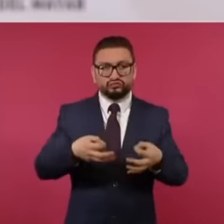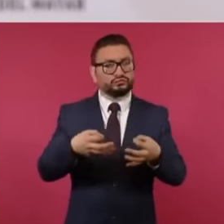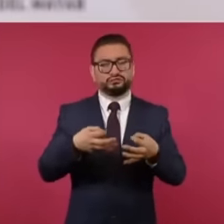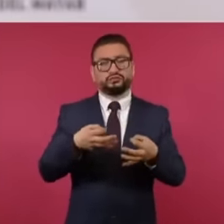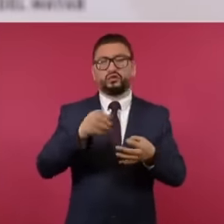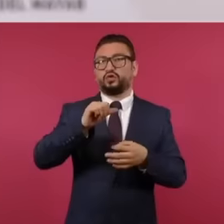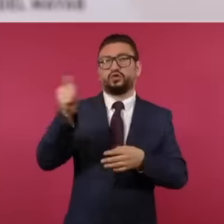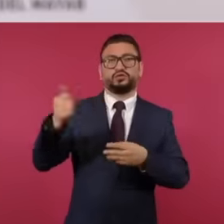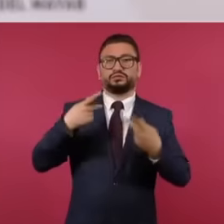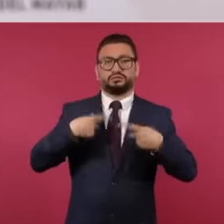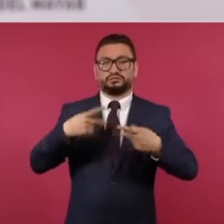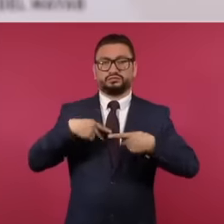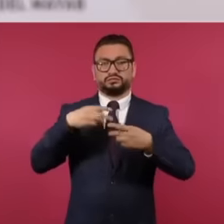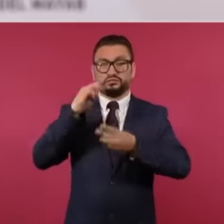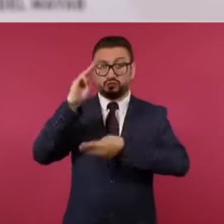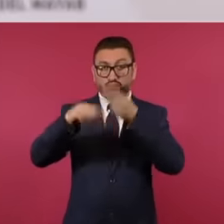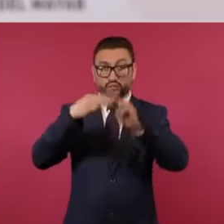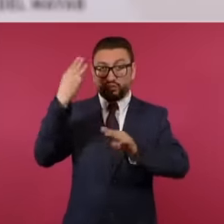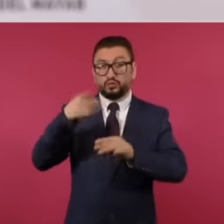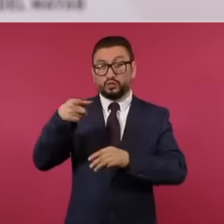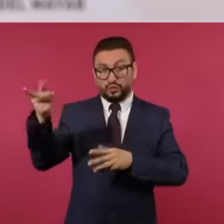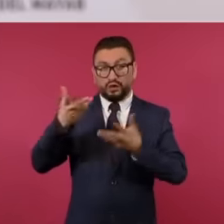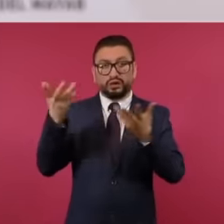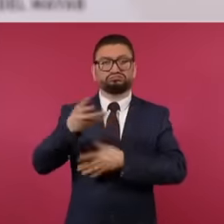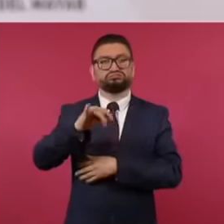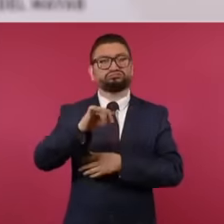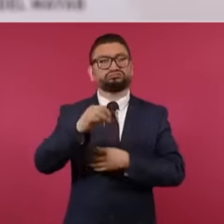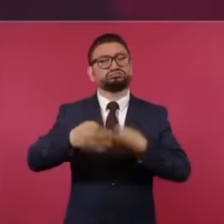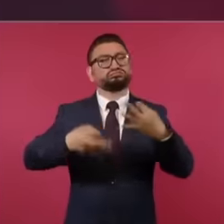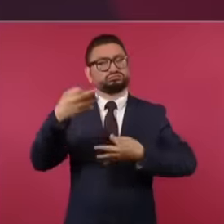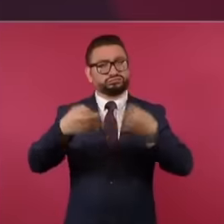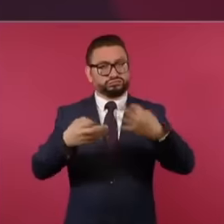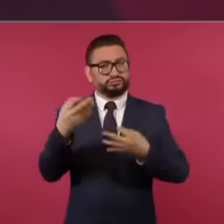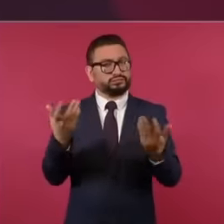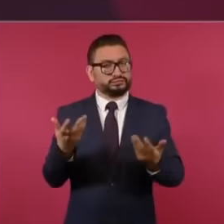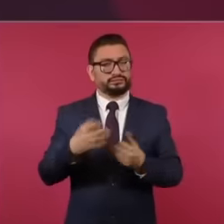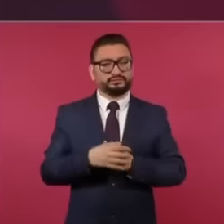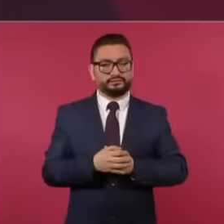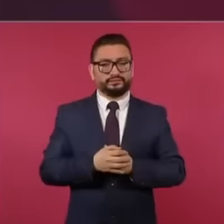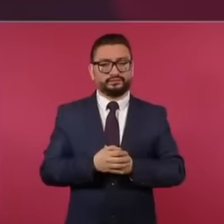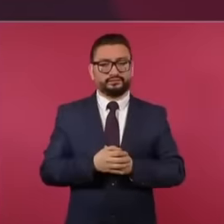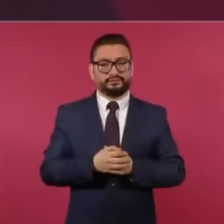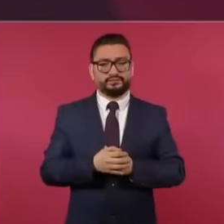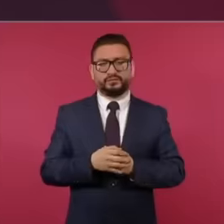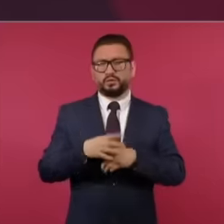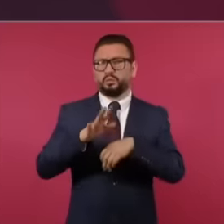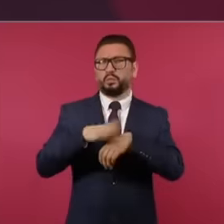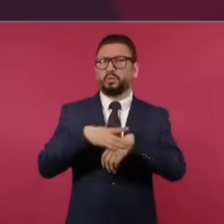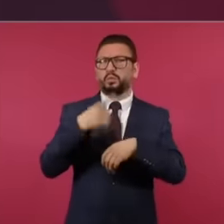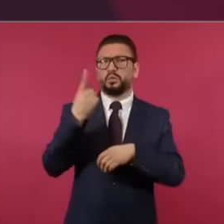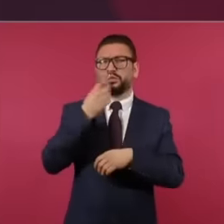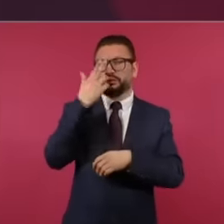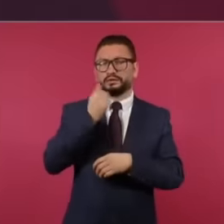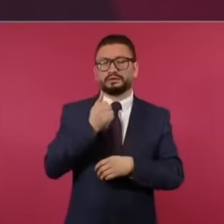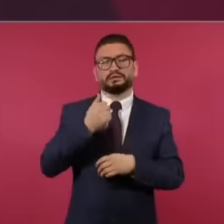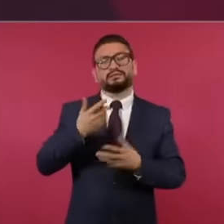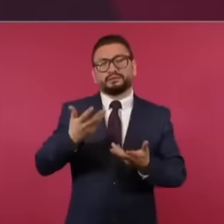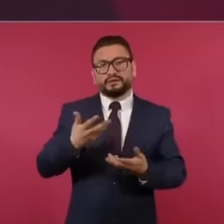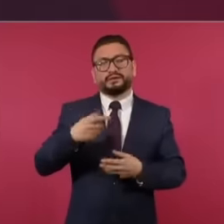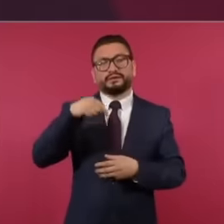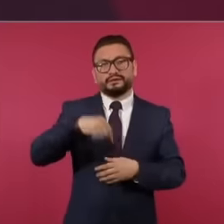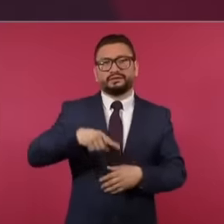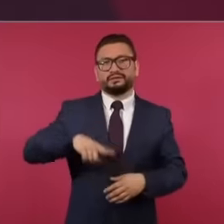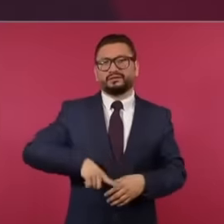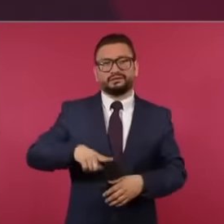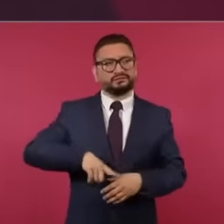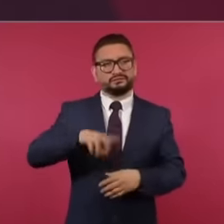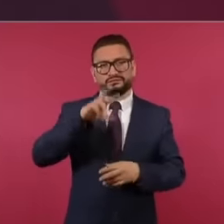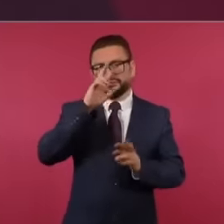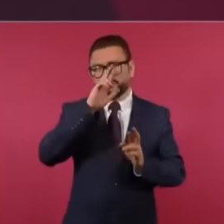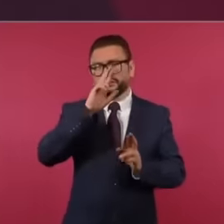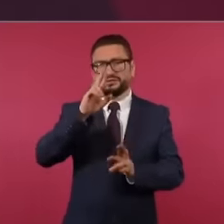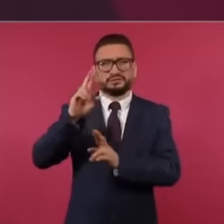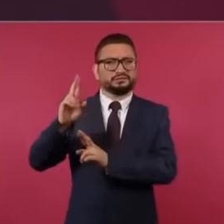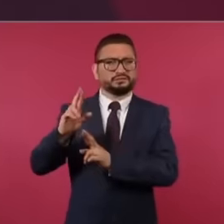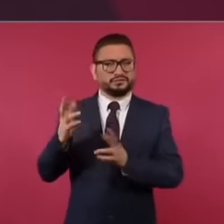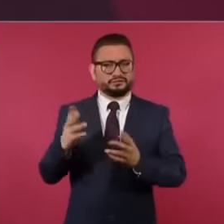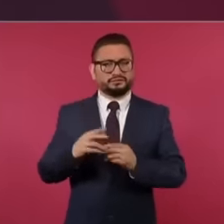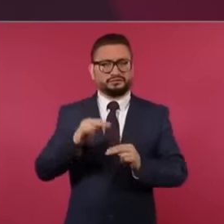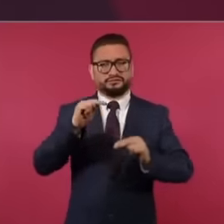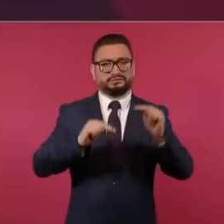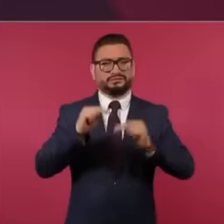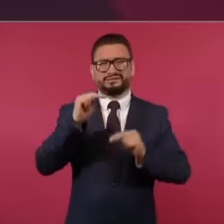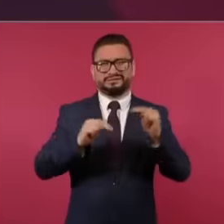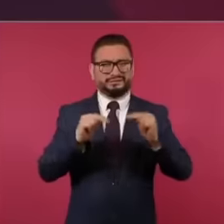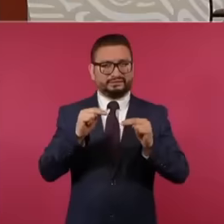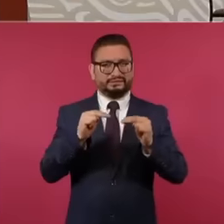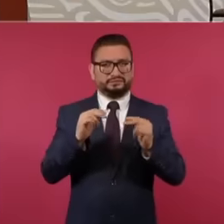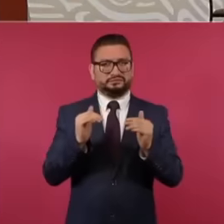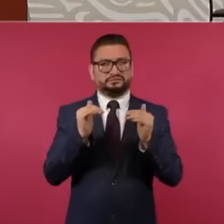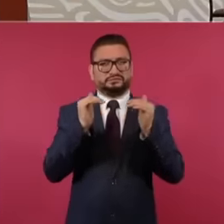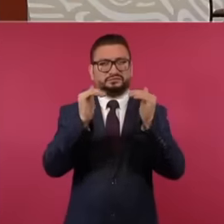It is simply because the level of respect for the